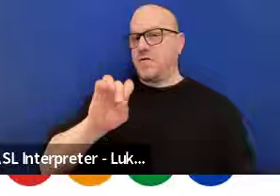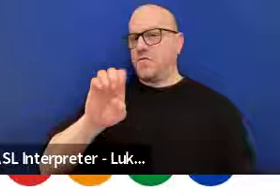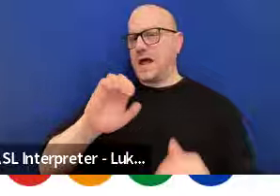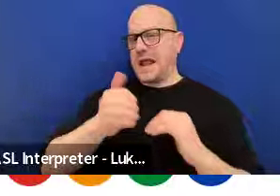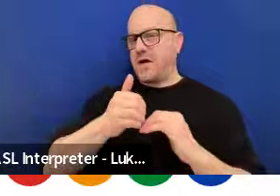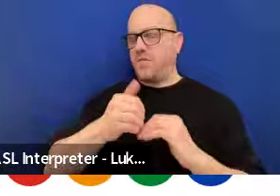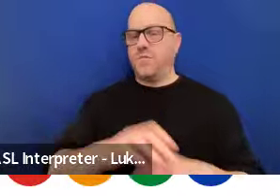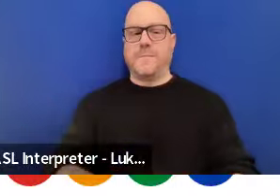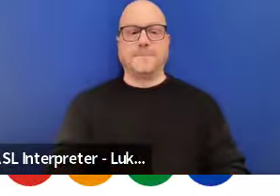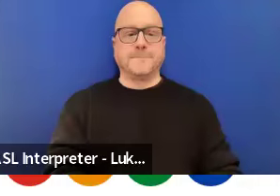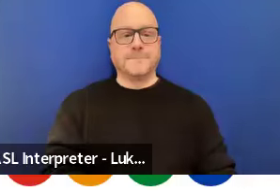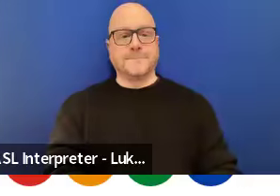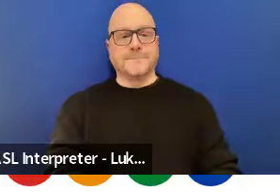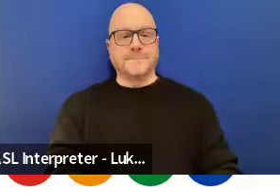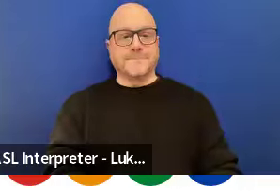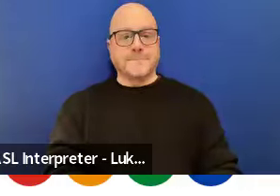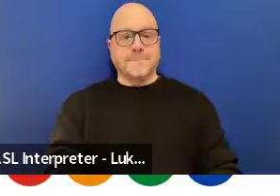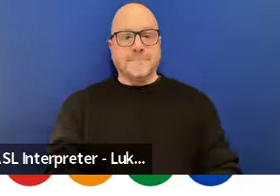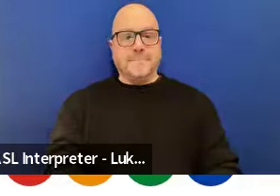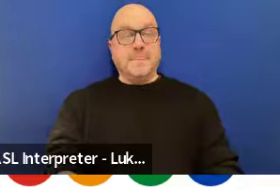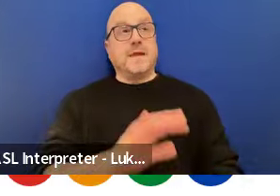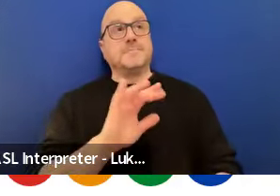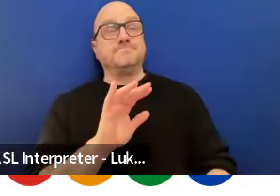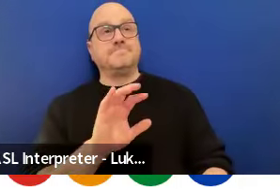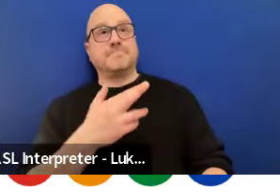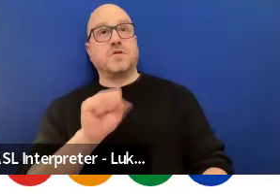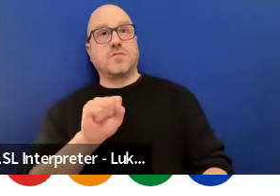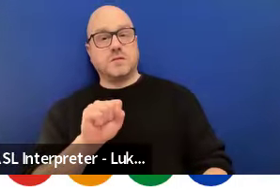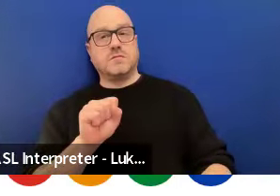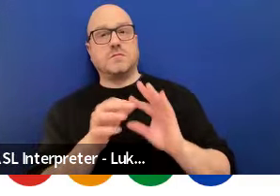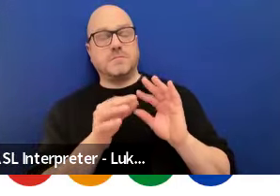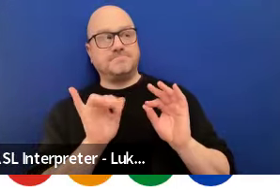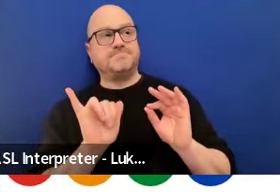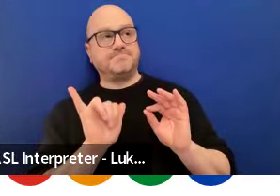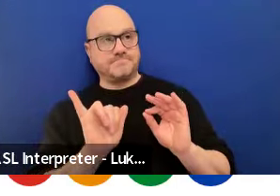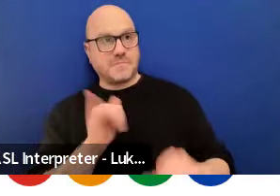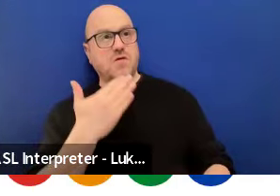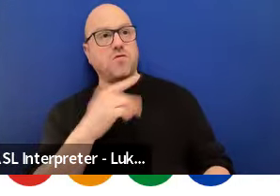PARTICULARLY THE RIDE.